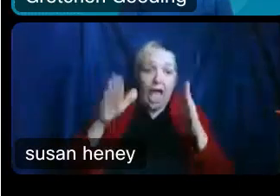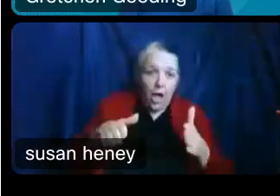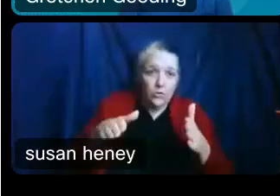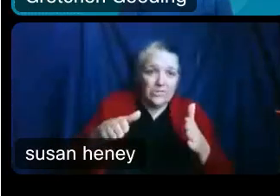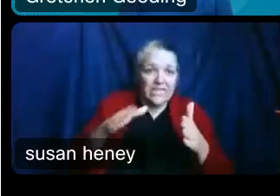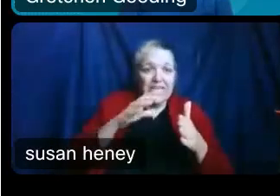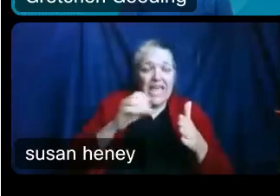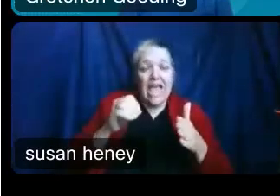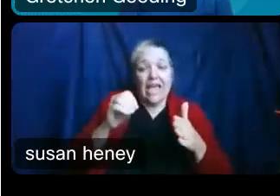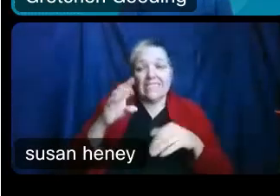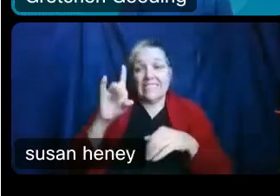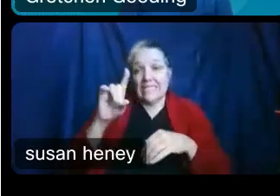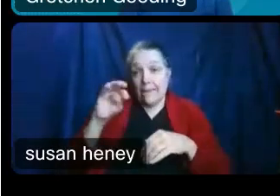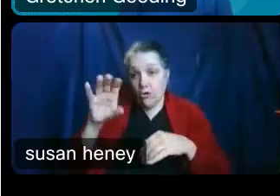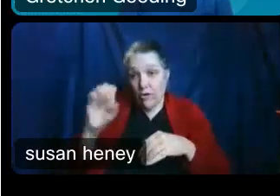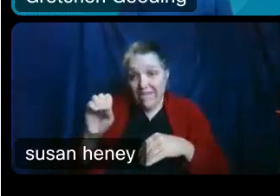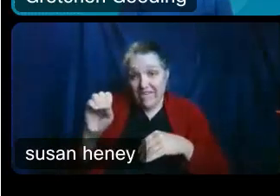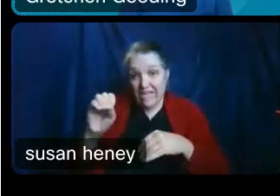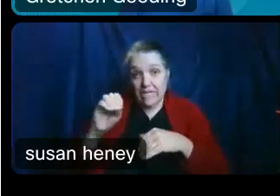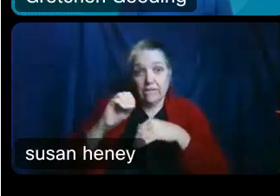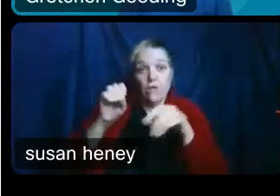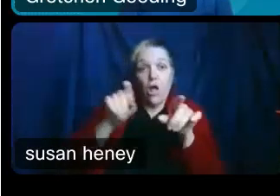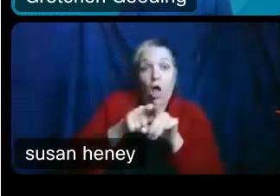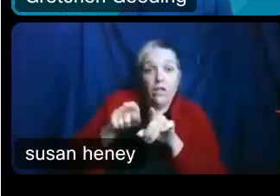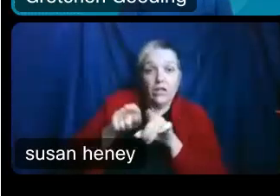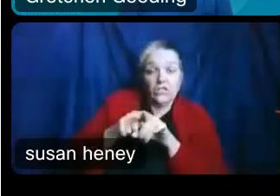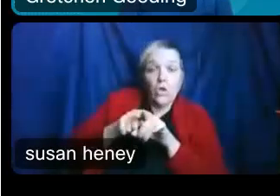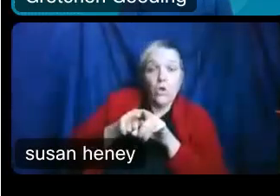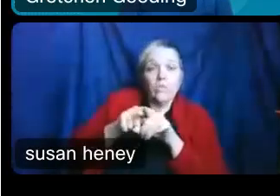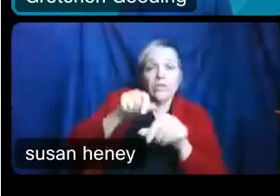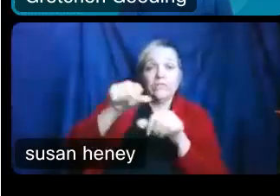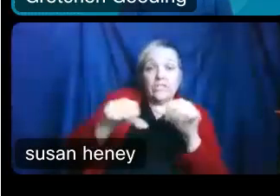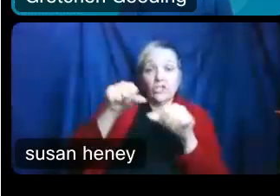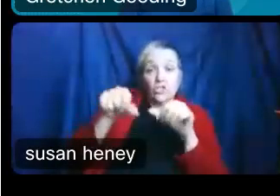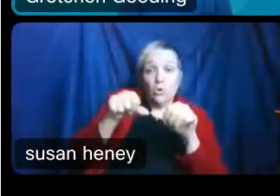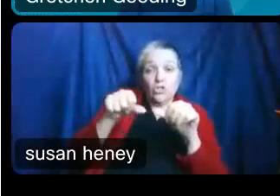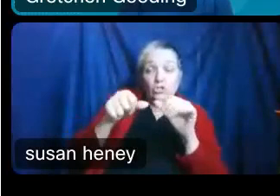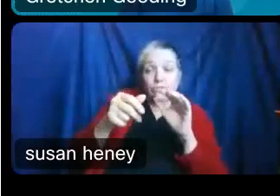characteristic profile for Puerto Rico, which is identified by having the PR at the end